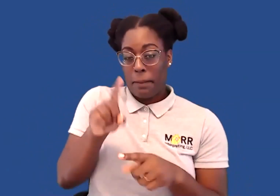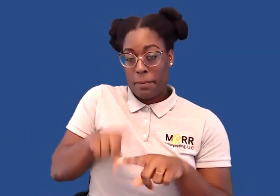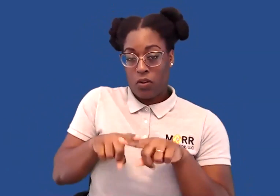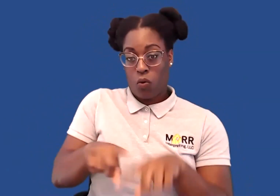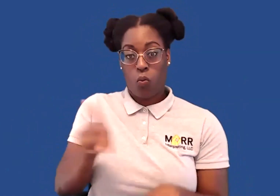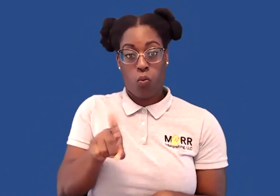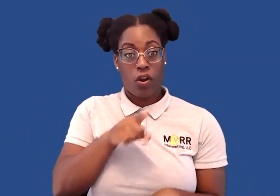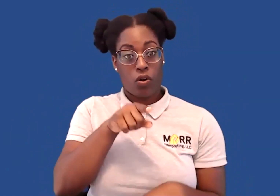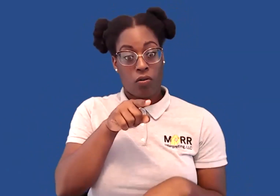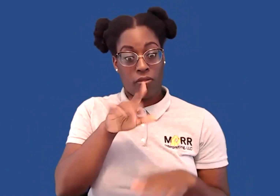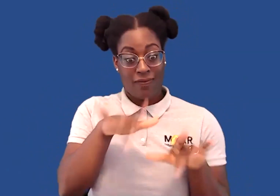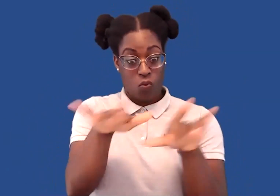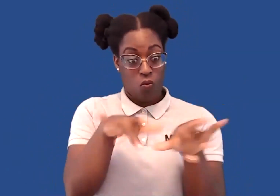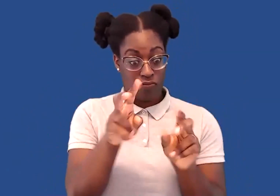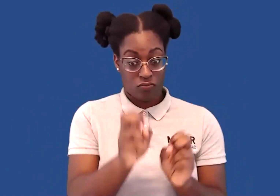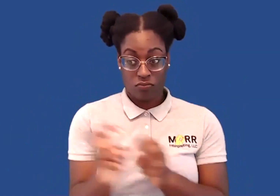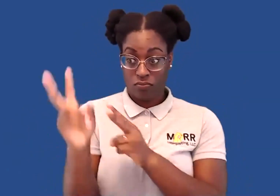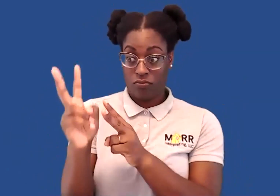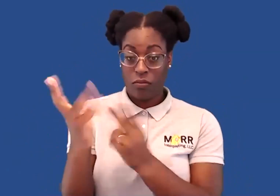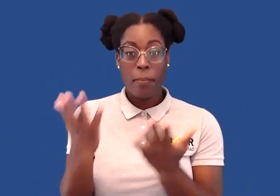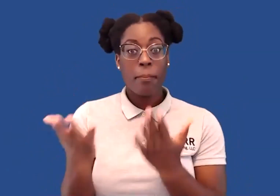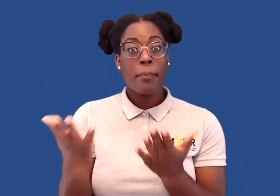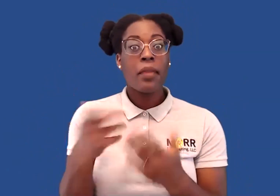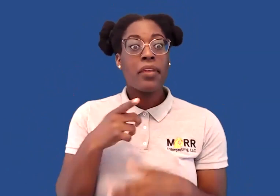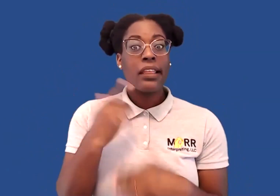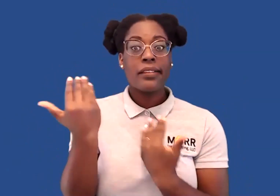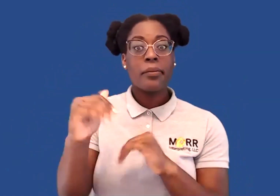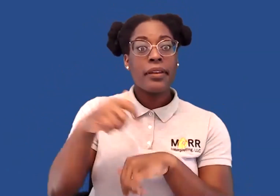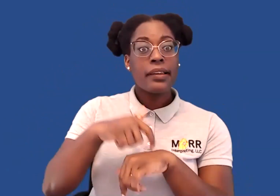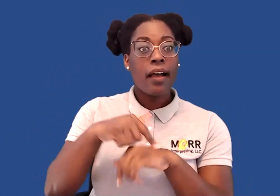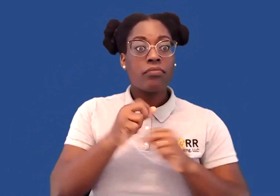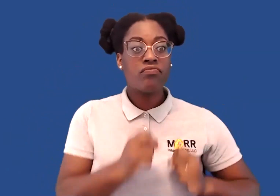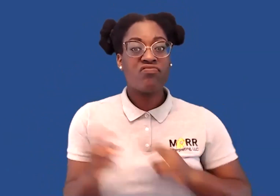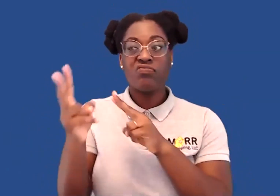making access only available for a limited time and then deleting any files that are in your end